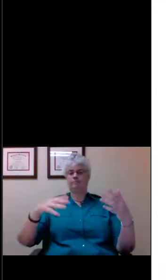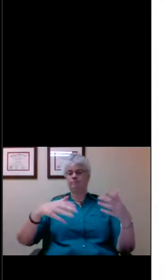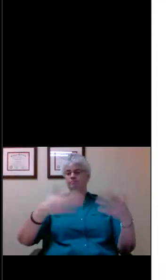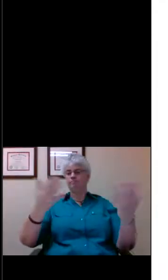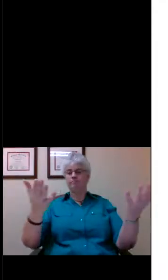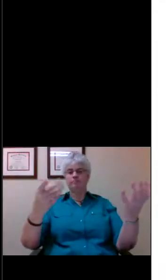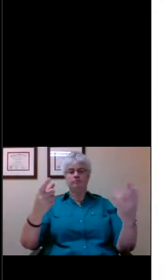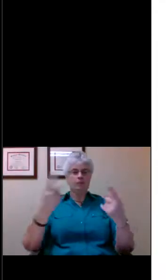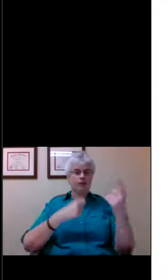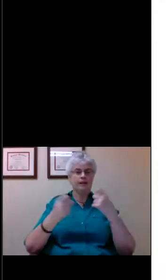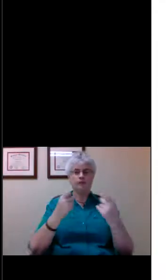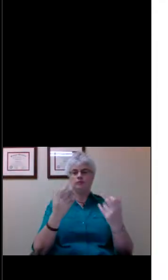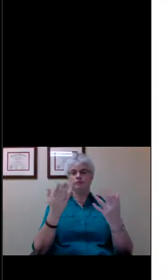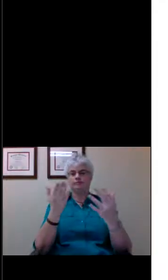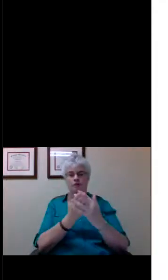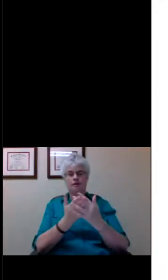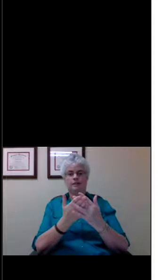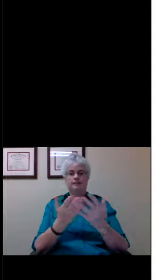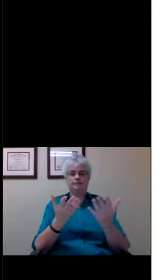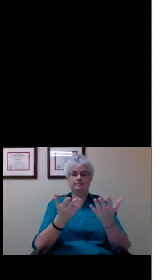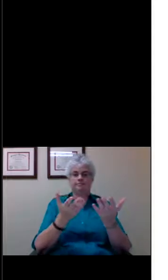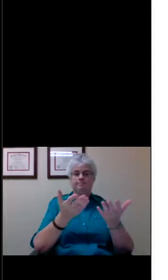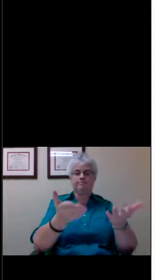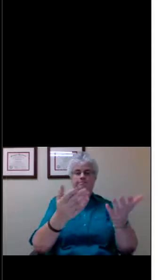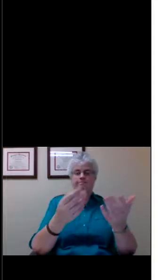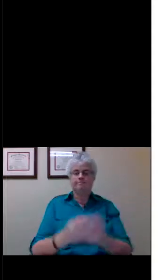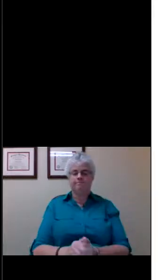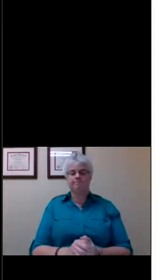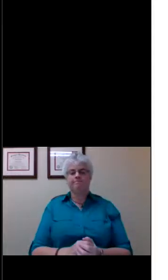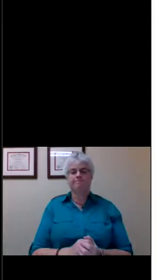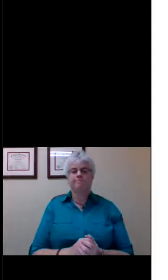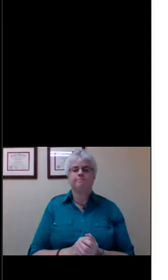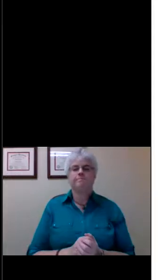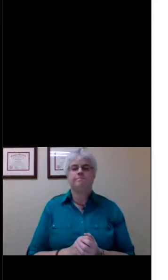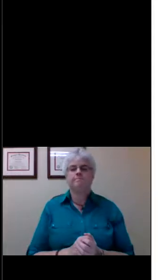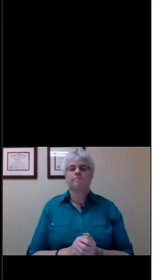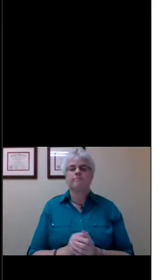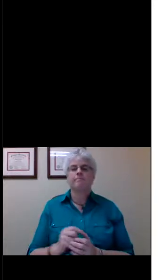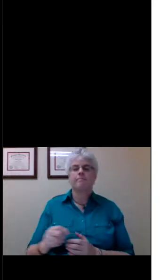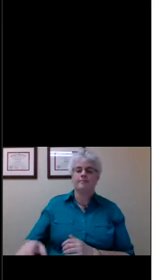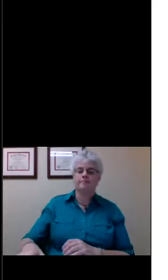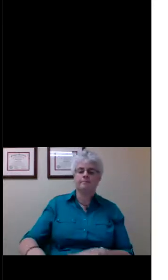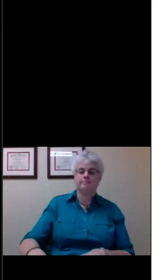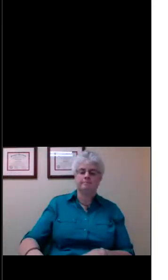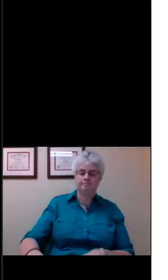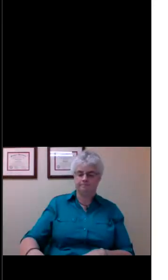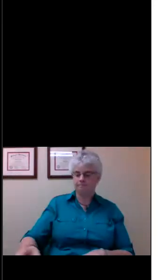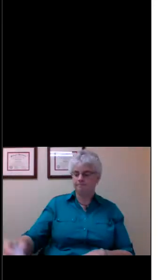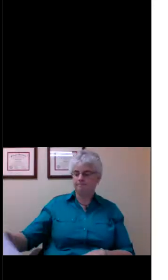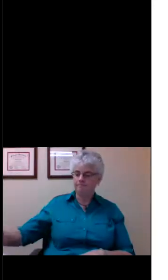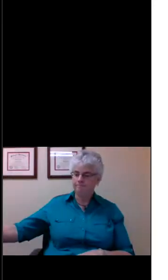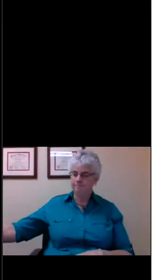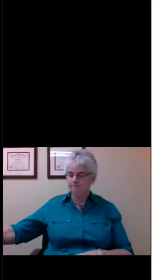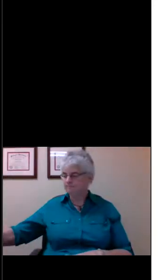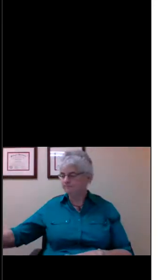So I can open it up for questions at this point, if anybody has any questions.